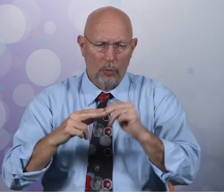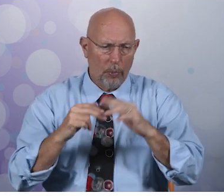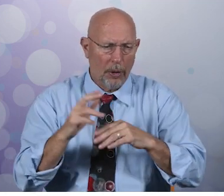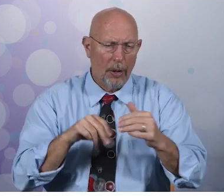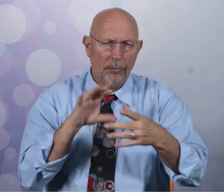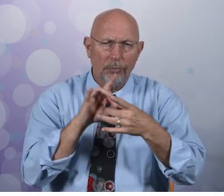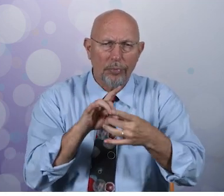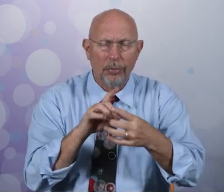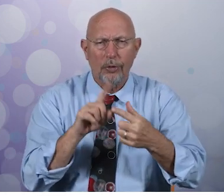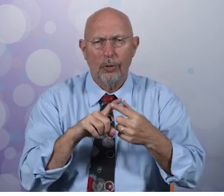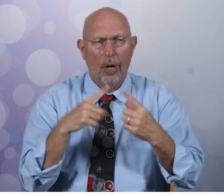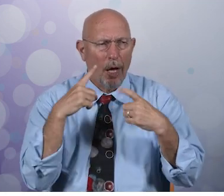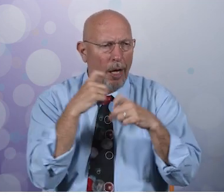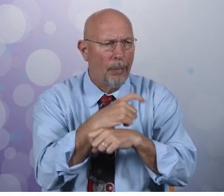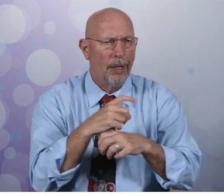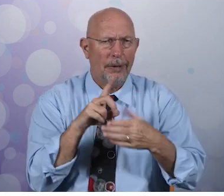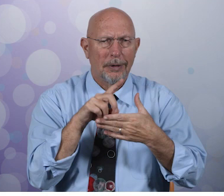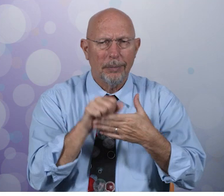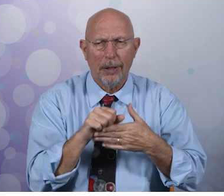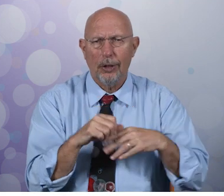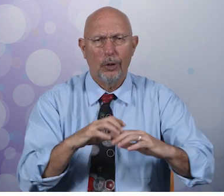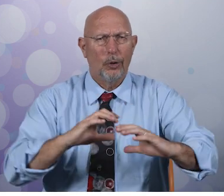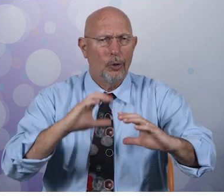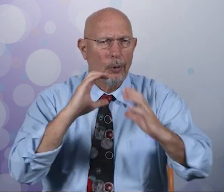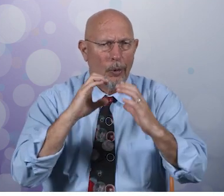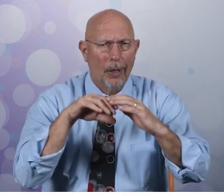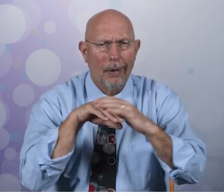with complex disabilities, communication access,